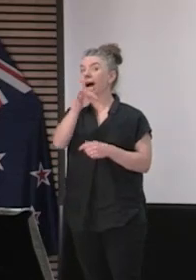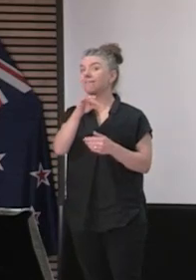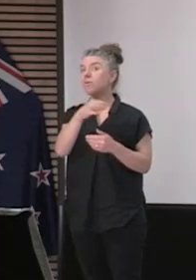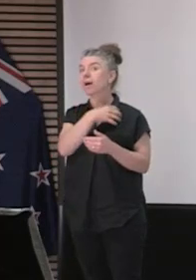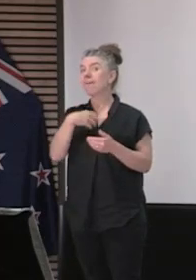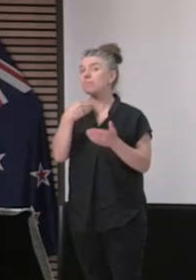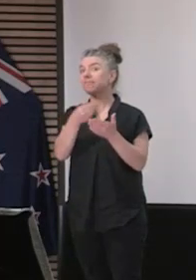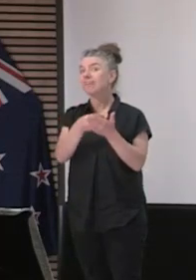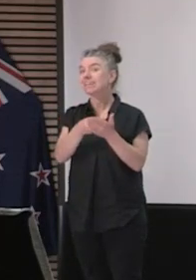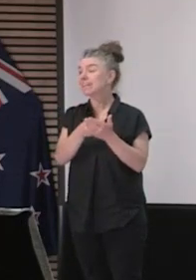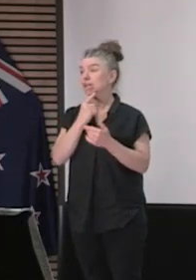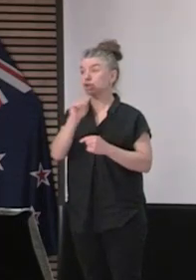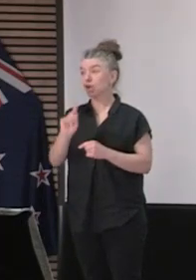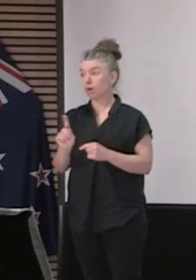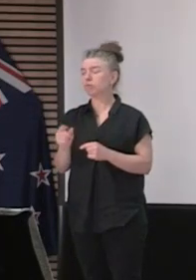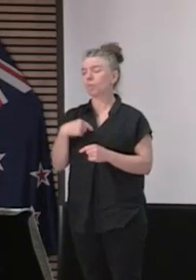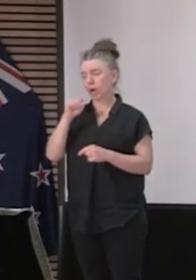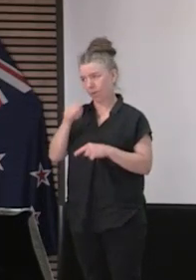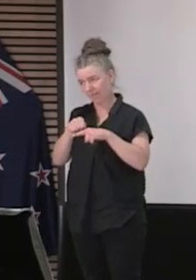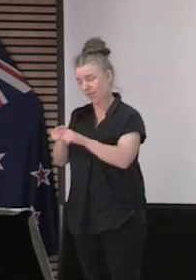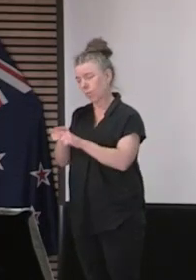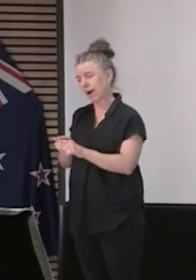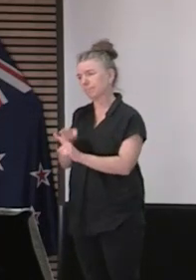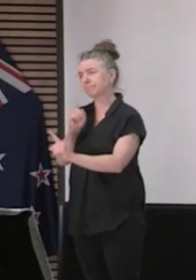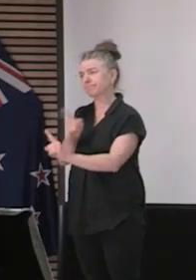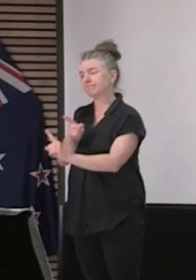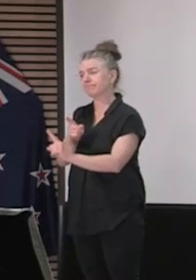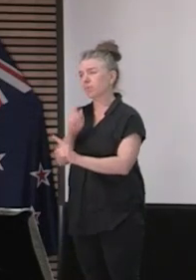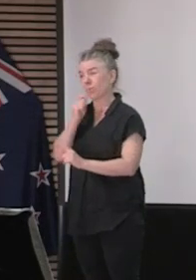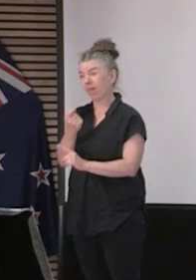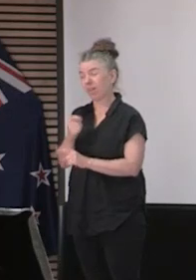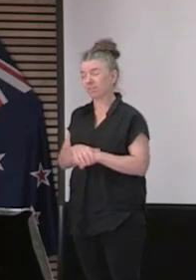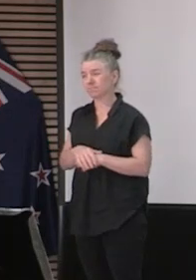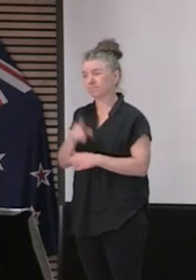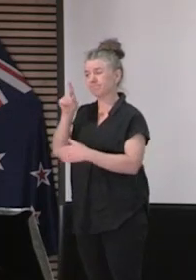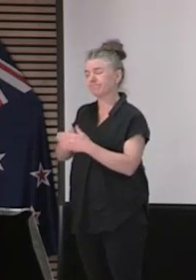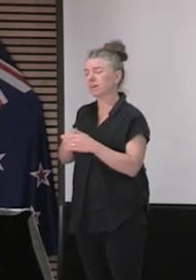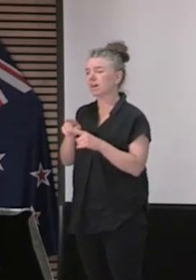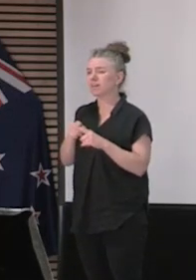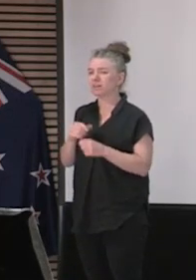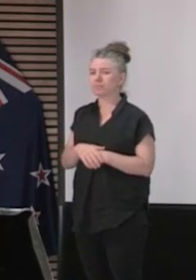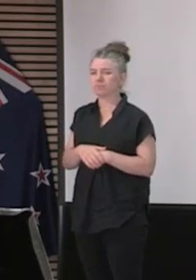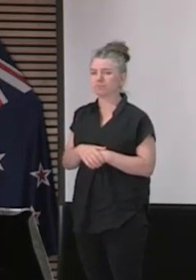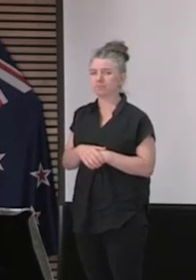So there is enforcementaction happening at the momentand there might be areas whereit is, for instance, theGovernment enforcing paymentsto others.